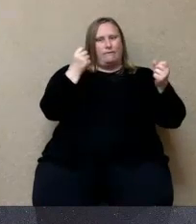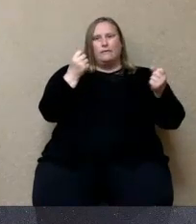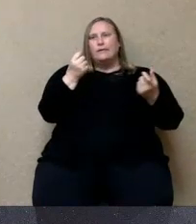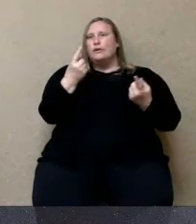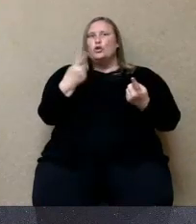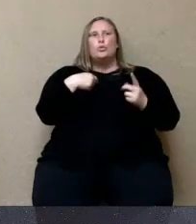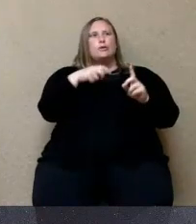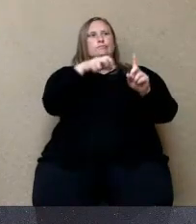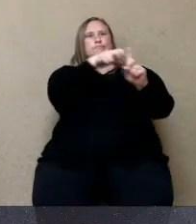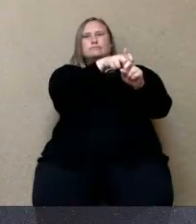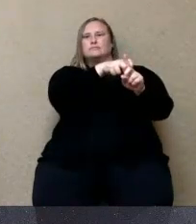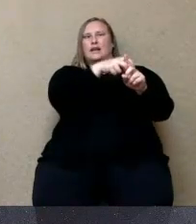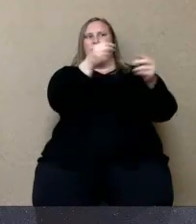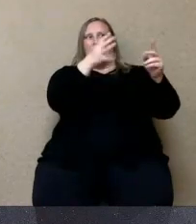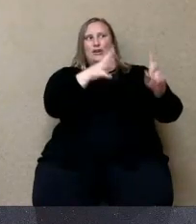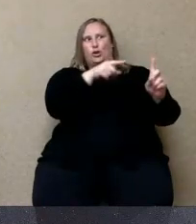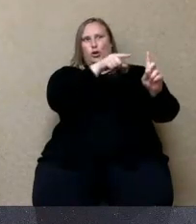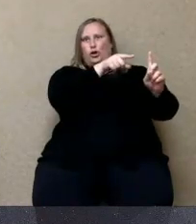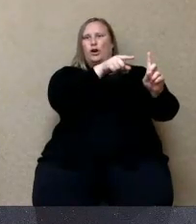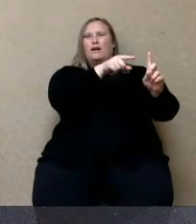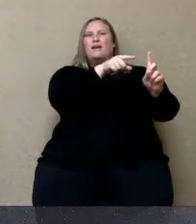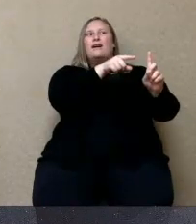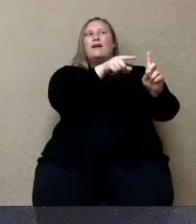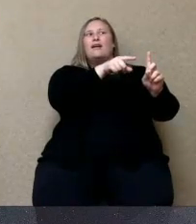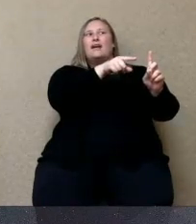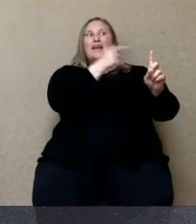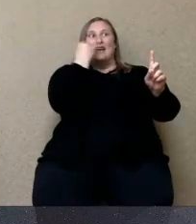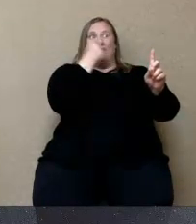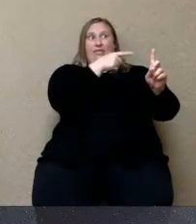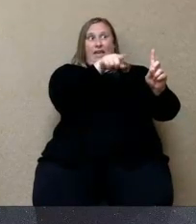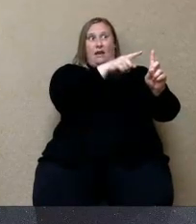talk with you is one caveat is they'll only show you their systems.